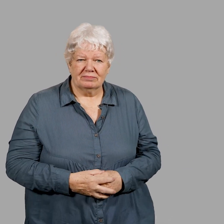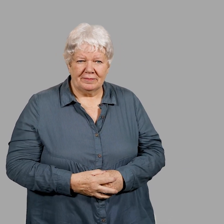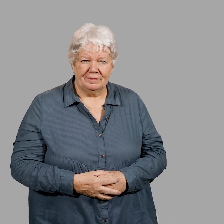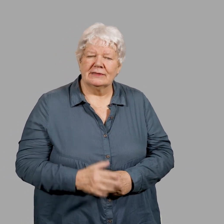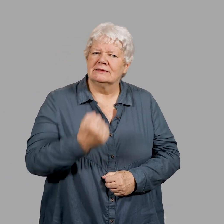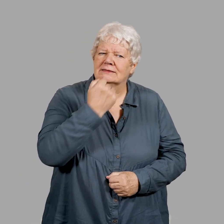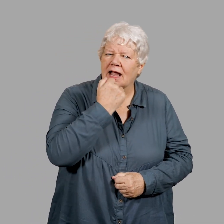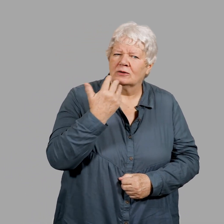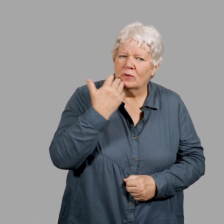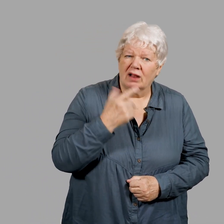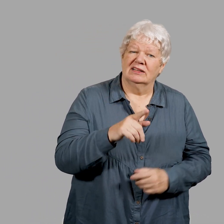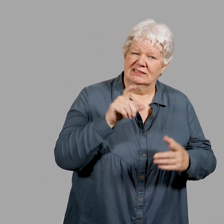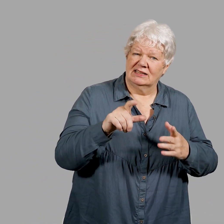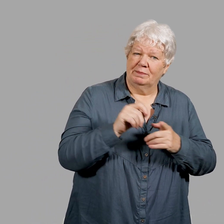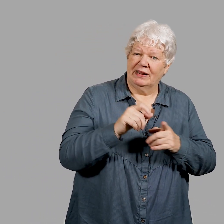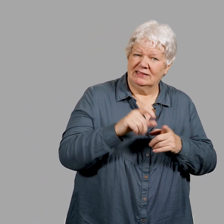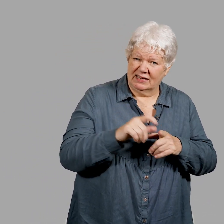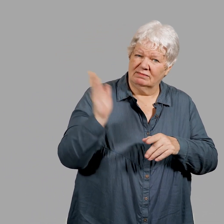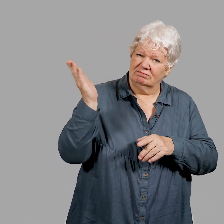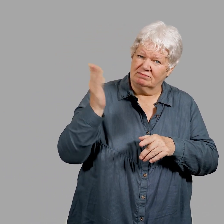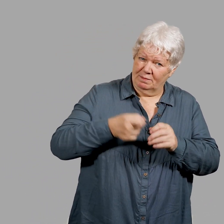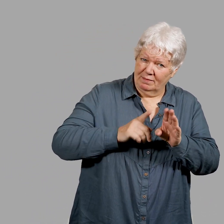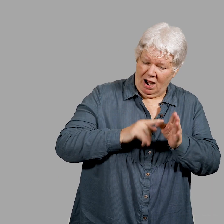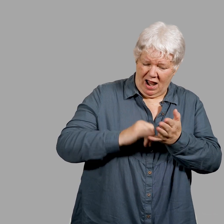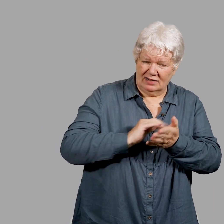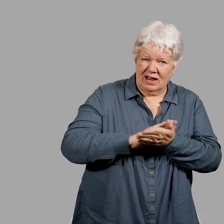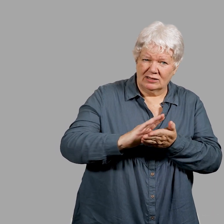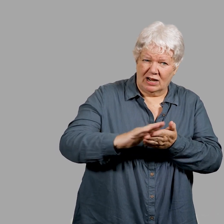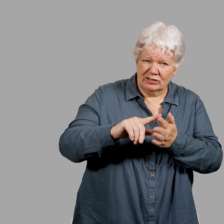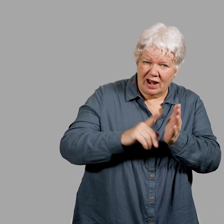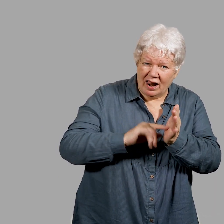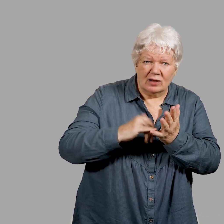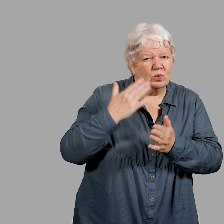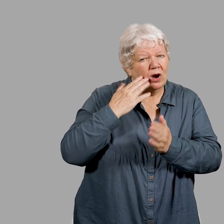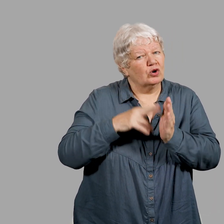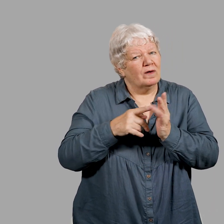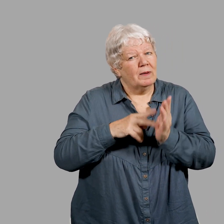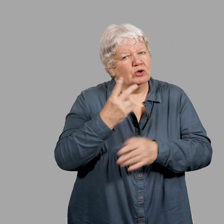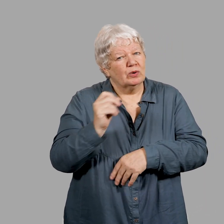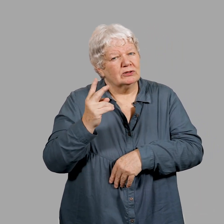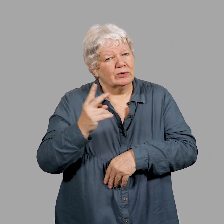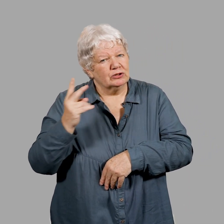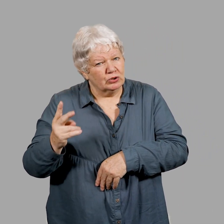Date: Continuing professional development session from SHHELS in November 2022.